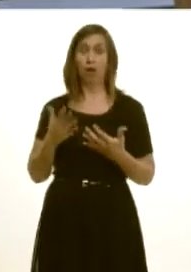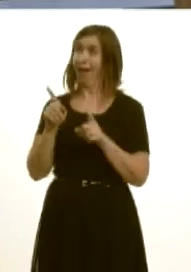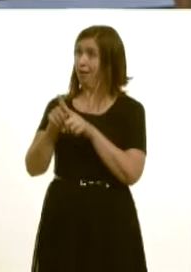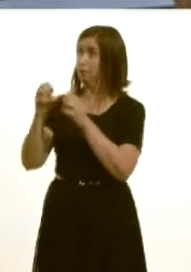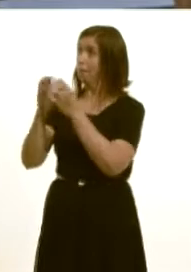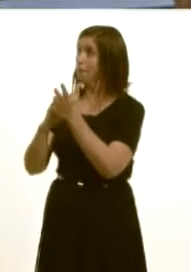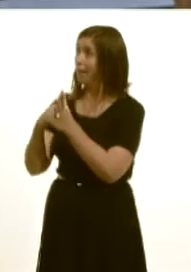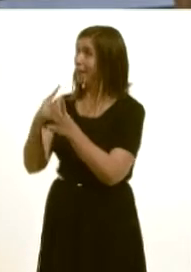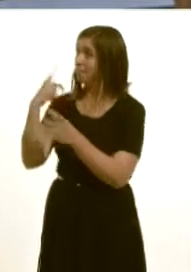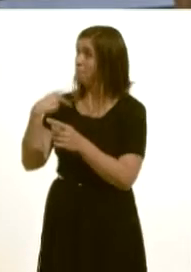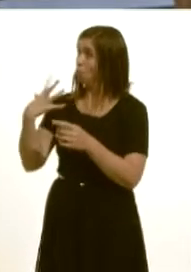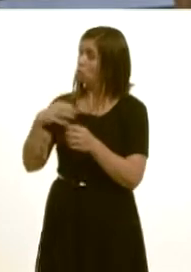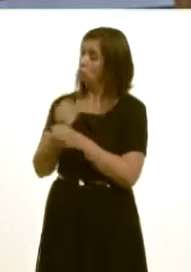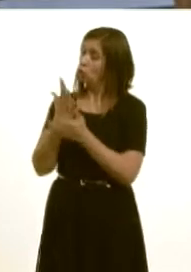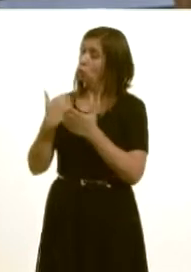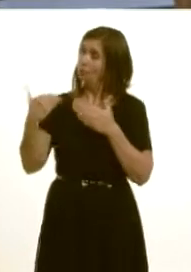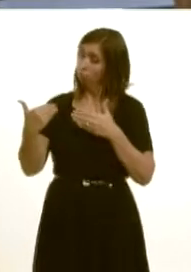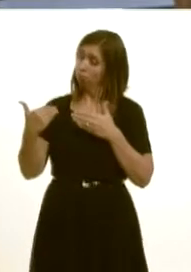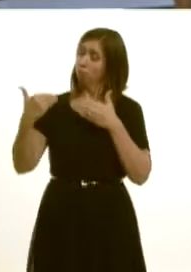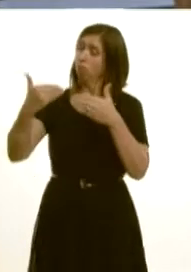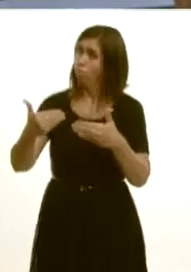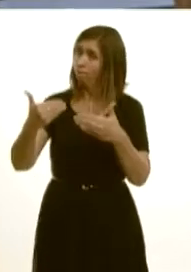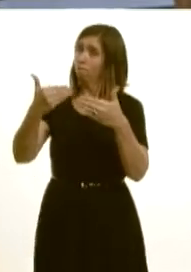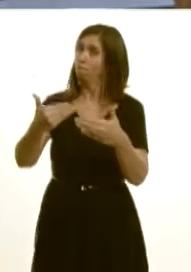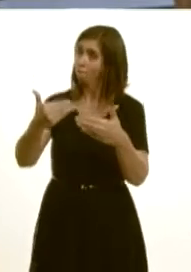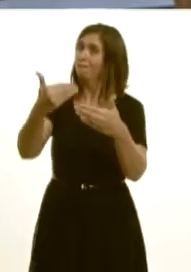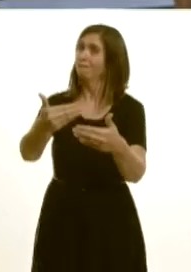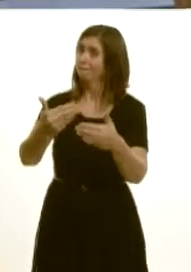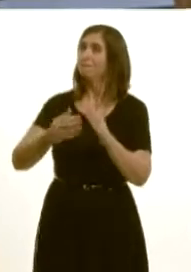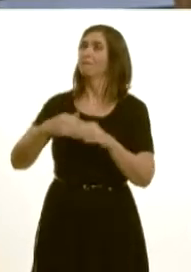to make sure that we move forward now, and that means ensuring that we get to a point